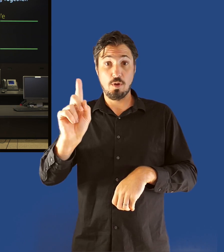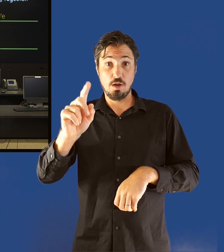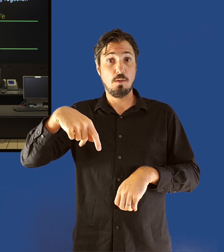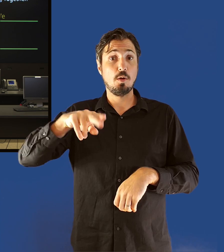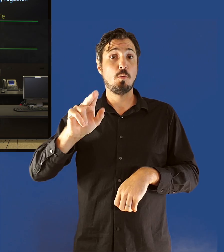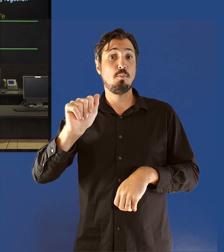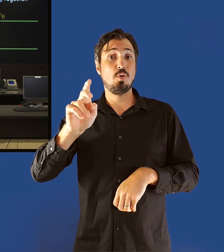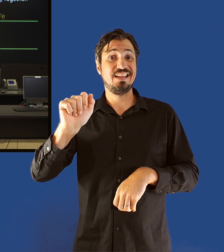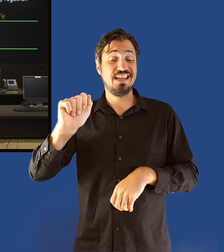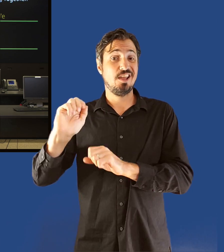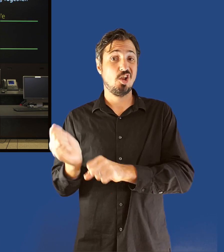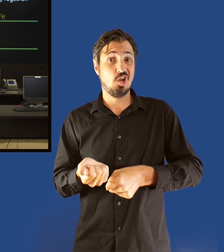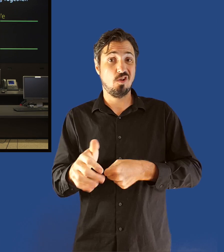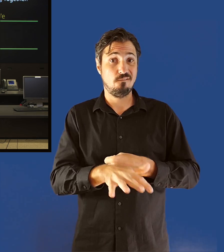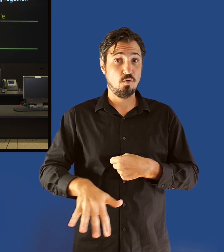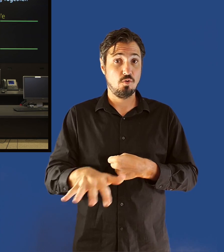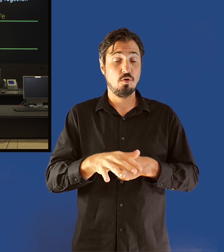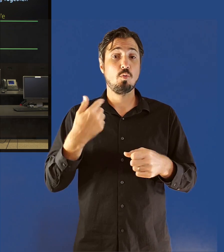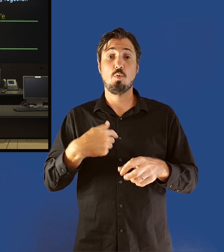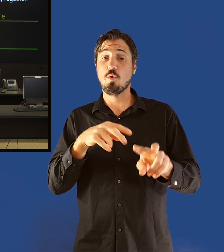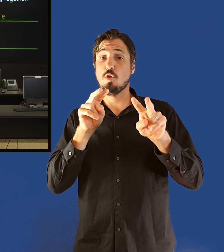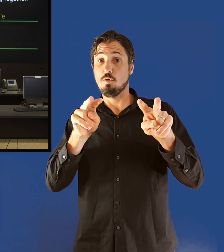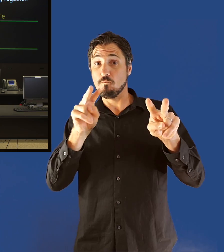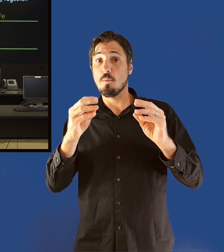Thank you and we look forward to more opportunities to serve our community.